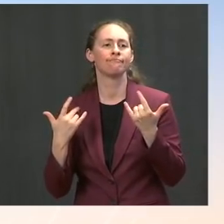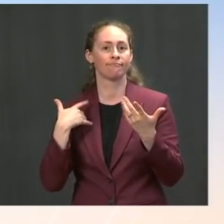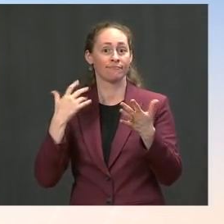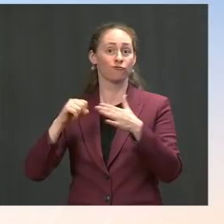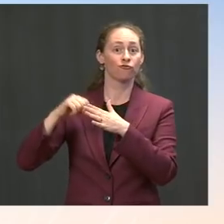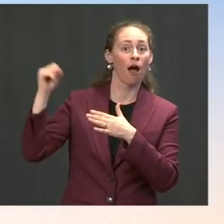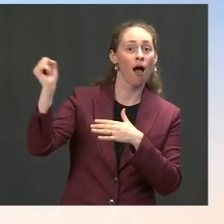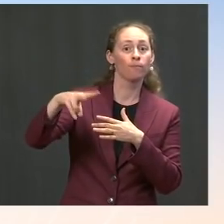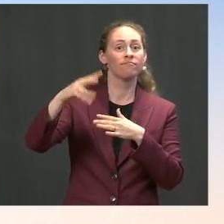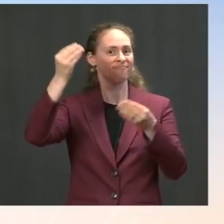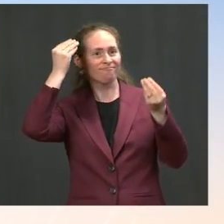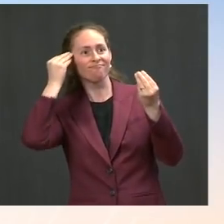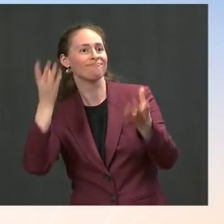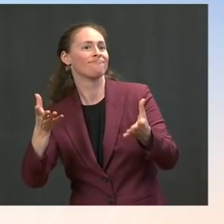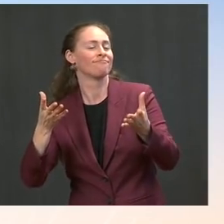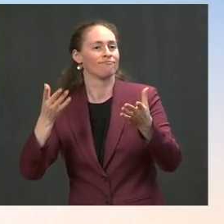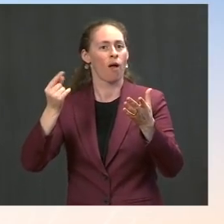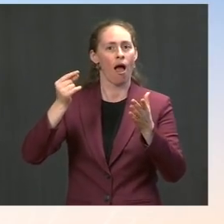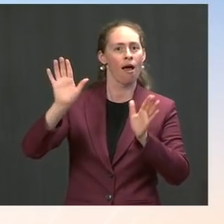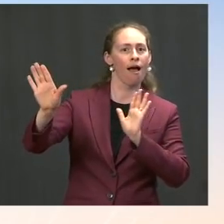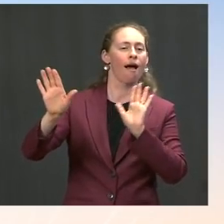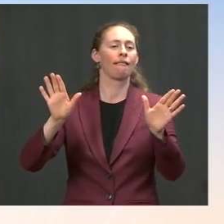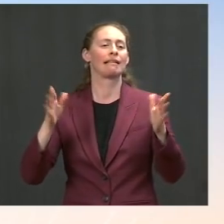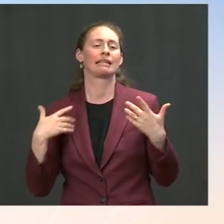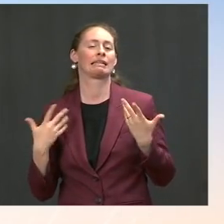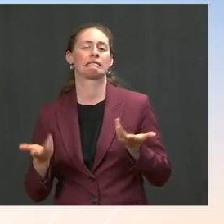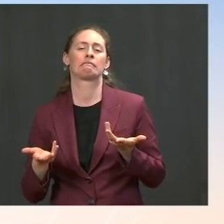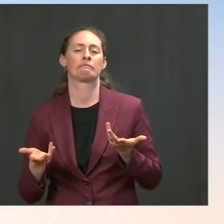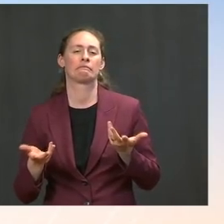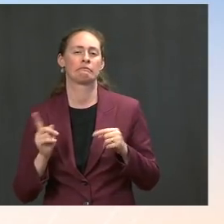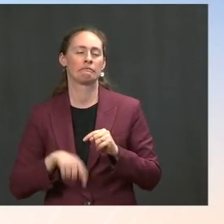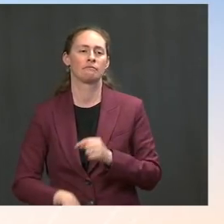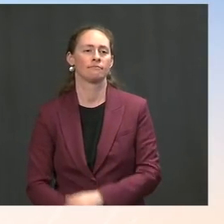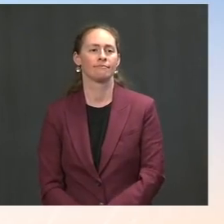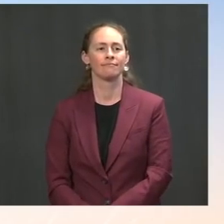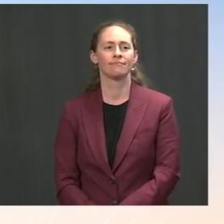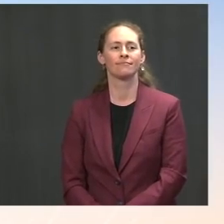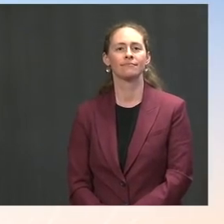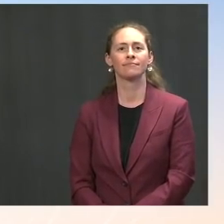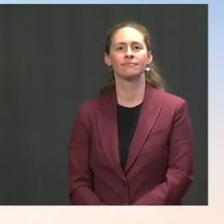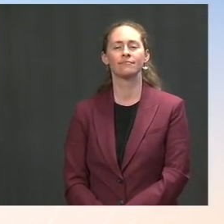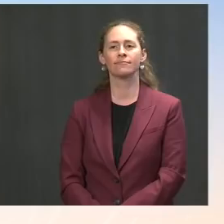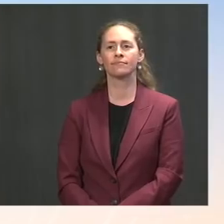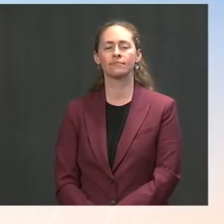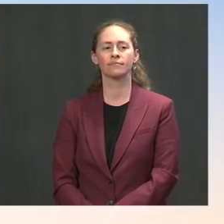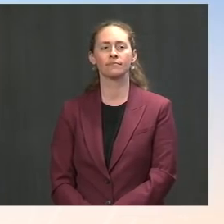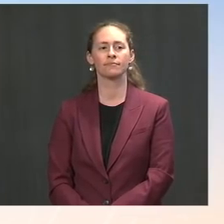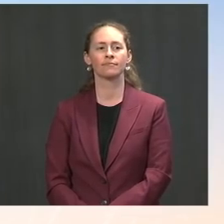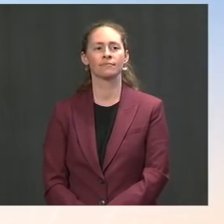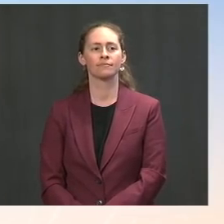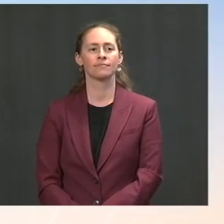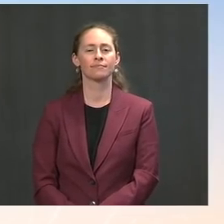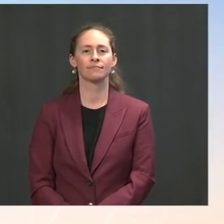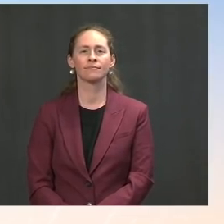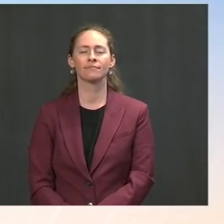on each of the discussions from here. Okay, Asma, go ahead. The Press: Karen's turn. The Press: Karen, go. Ms. Psaki: Oh, Karen, sorry. Go ahead, Karen.